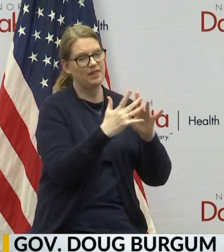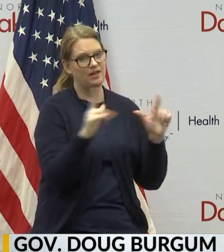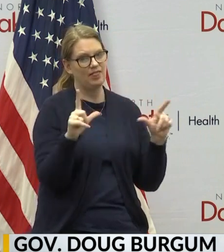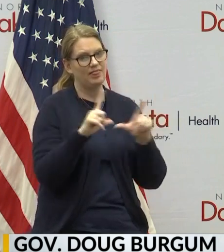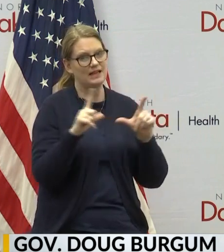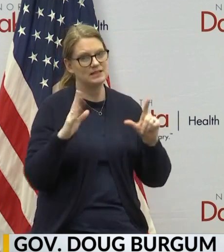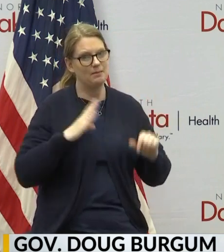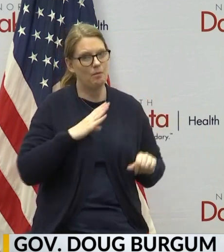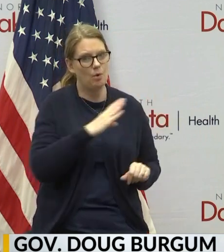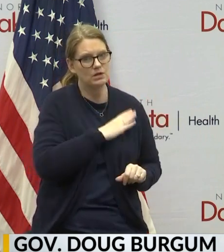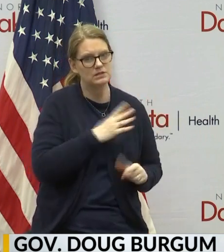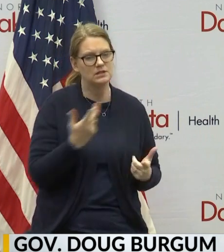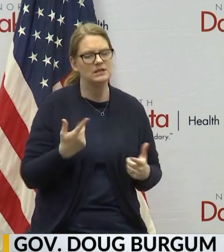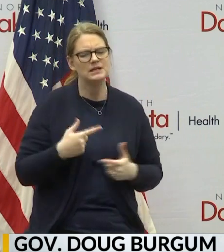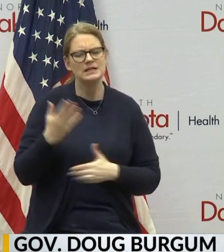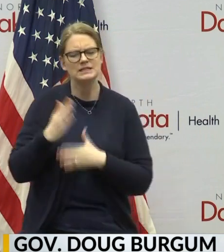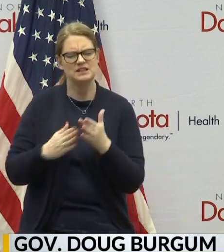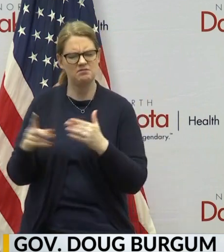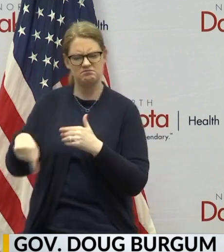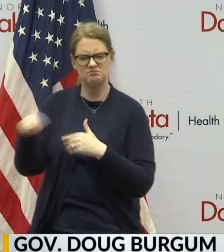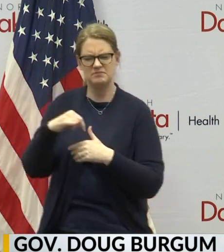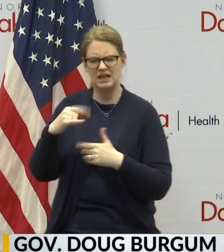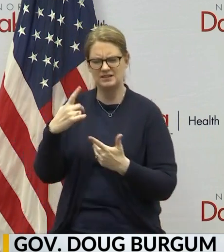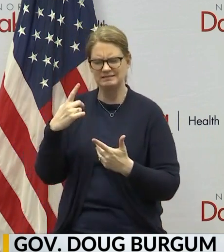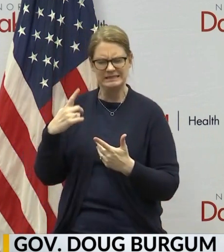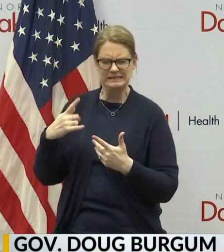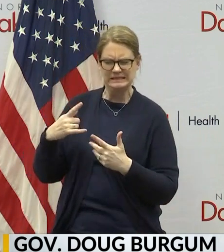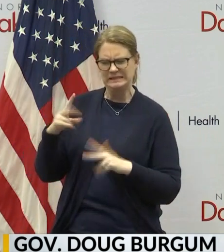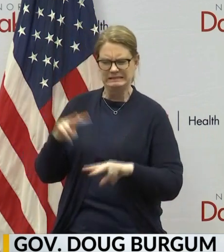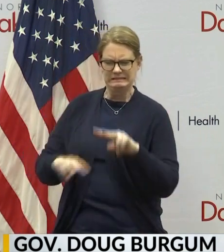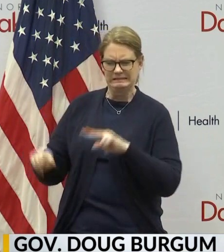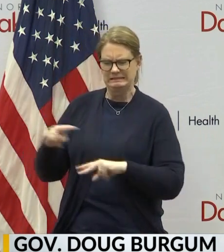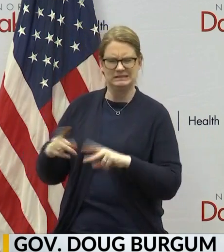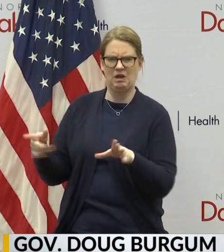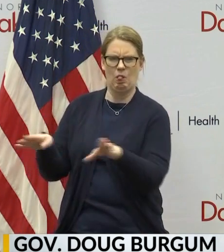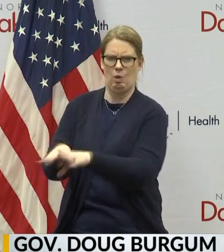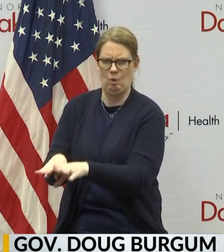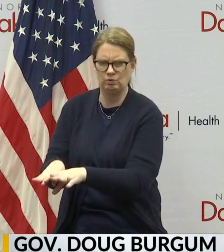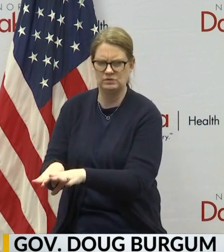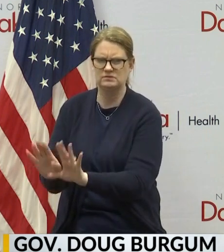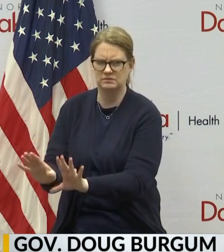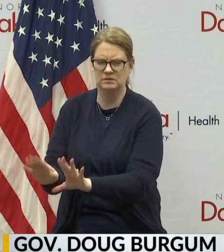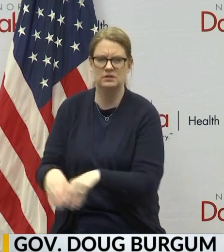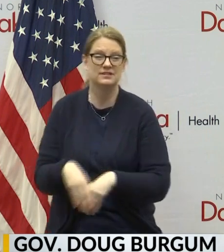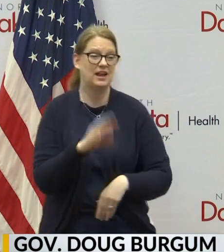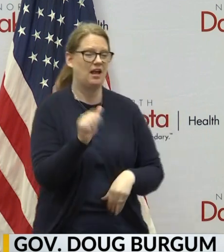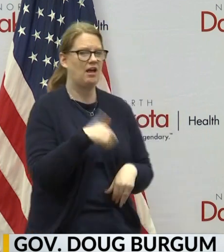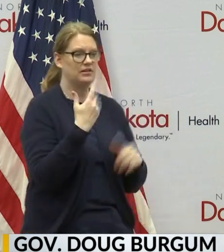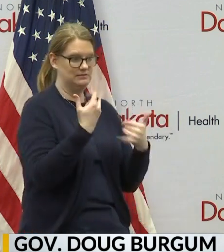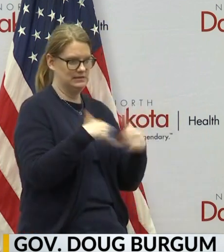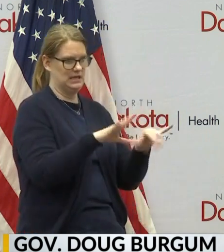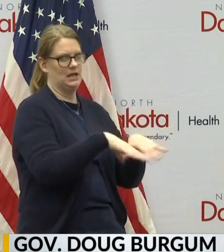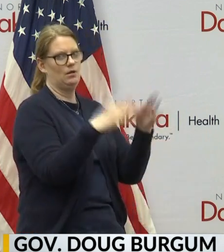STRONG, STRONG SUPPORT FROM THIS INDUSTRY BEING IN CONTACT WITH THEIR LICENSING BOARDS. SOME HAD ALREADY MADE THE